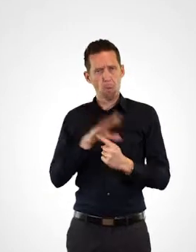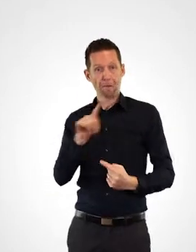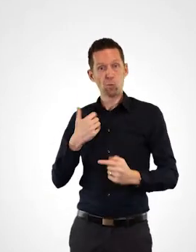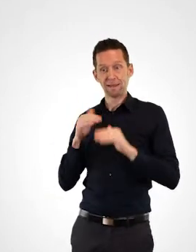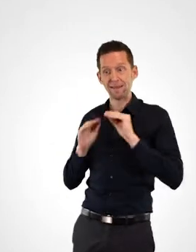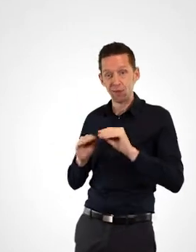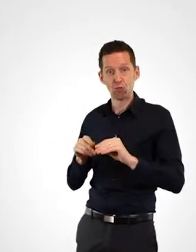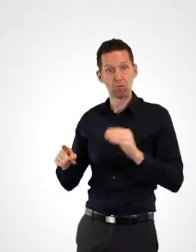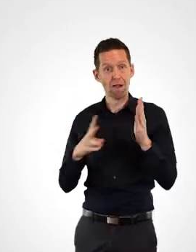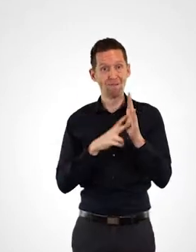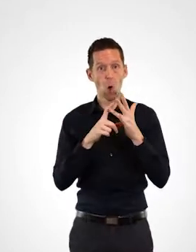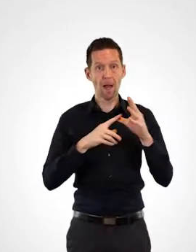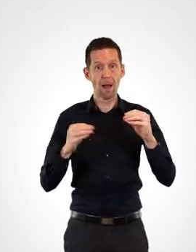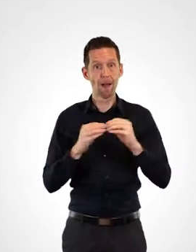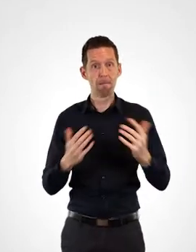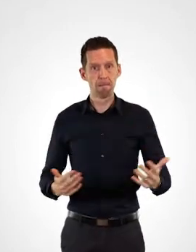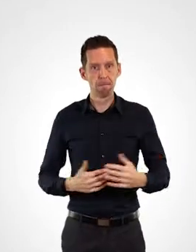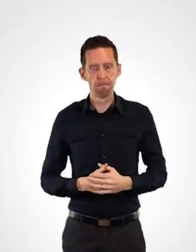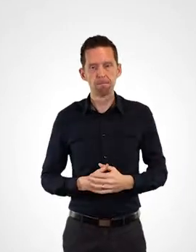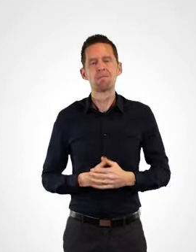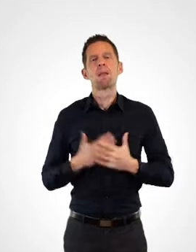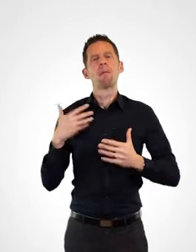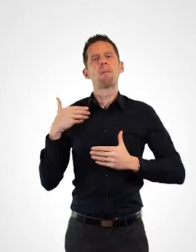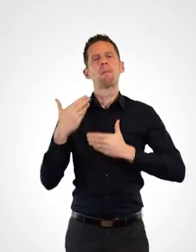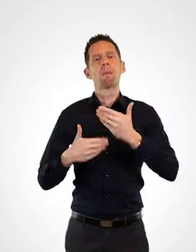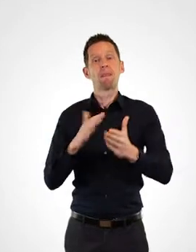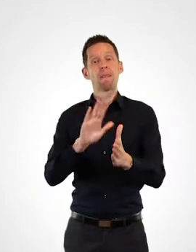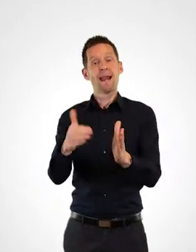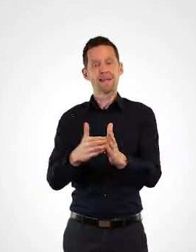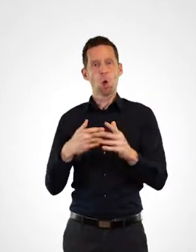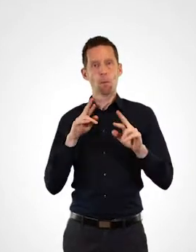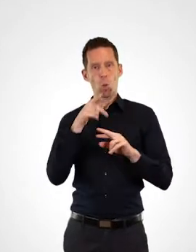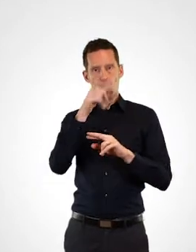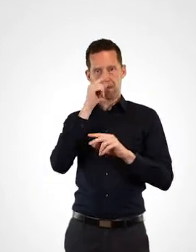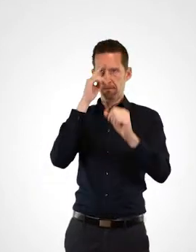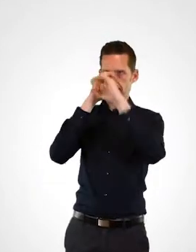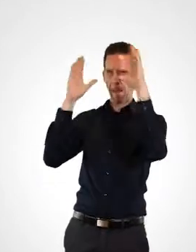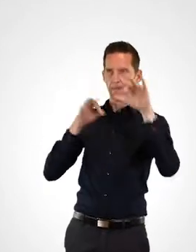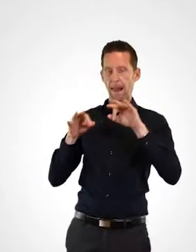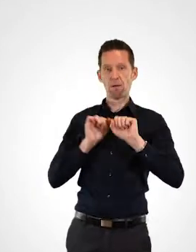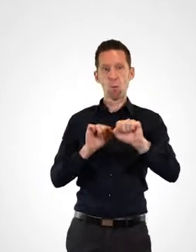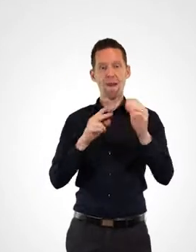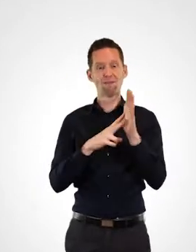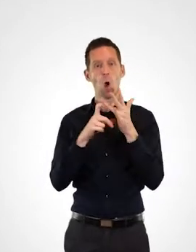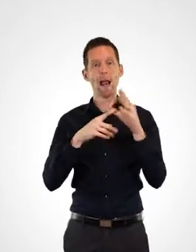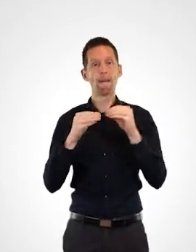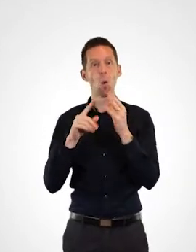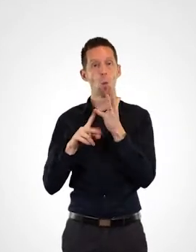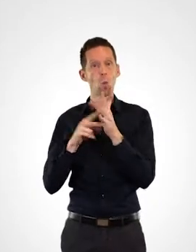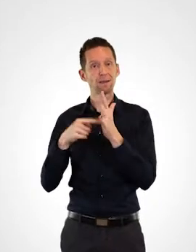to actually teach them vocabulary, and then by the end of it I hope you'll be able to plan your own vocabulary units.